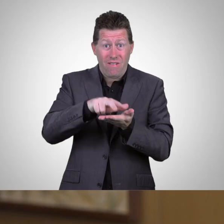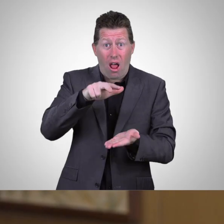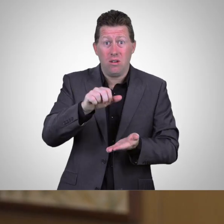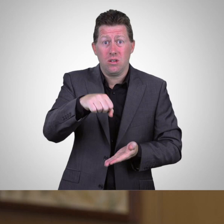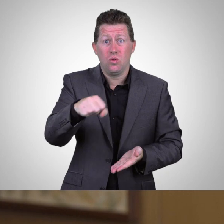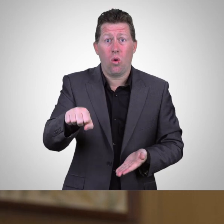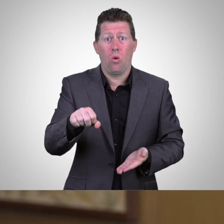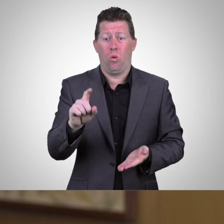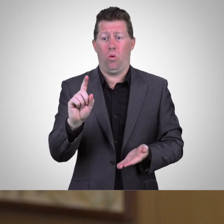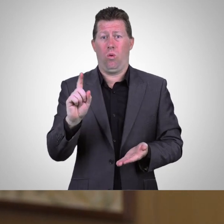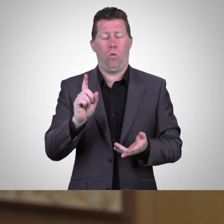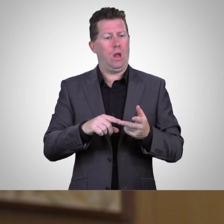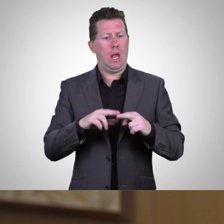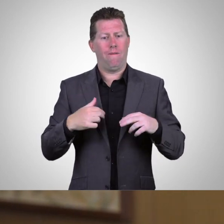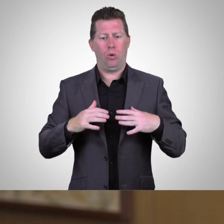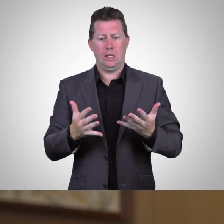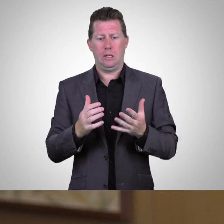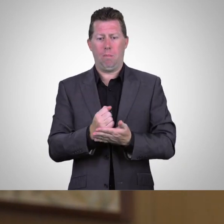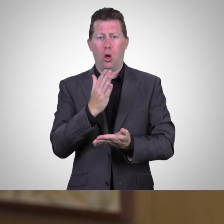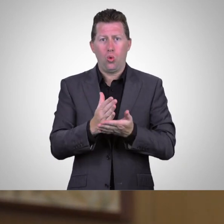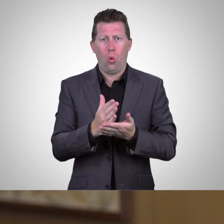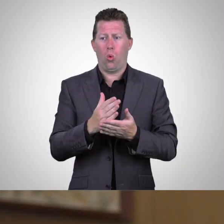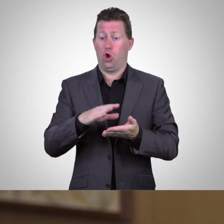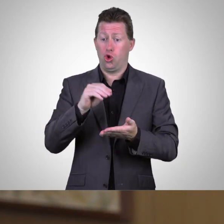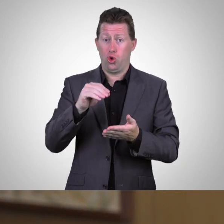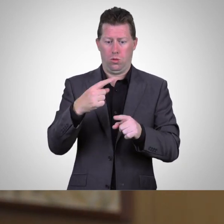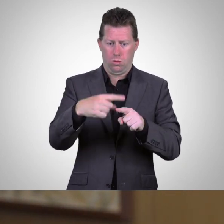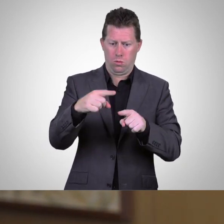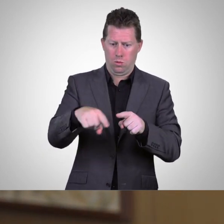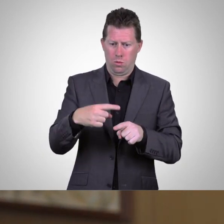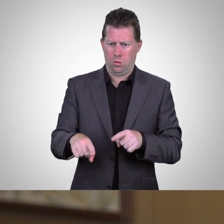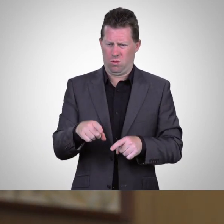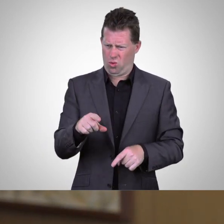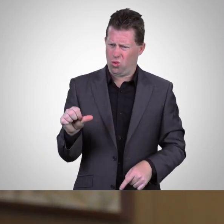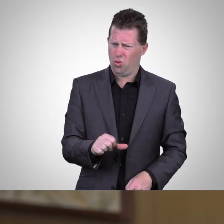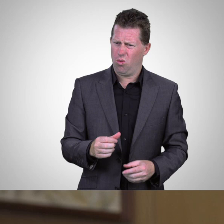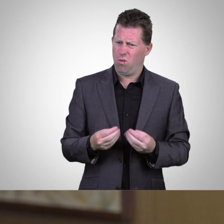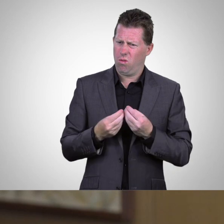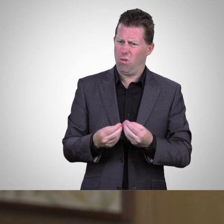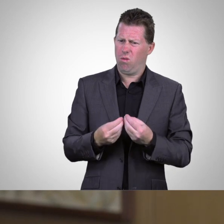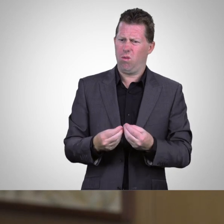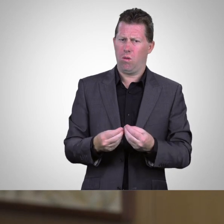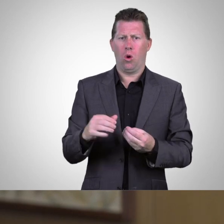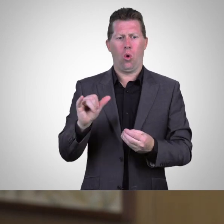in the sense that if we're not making sure that students are passing when they should pass, or not